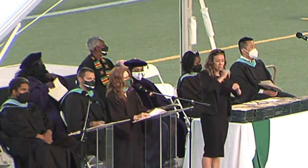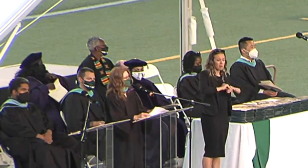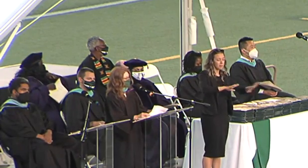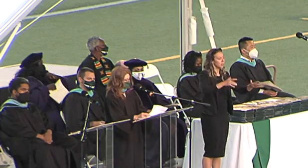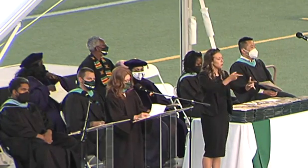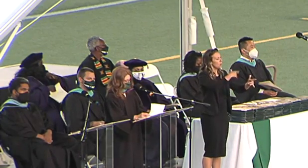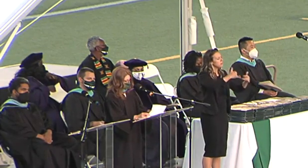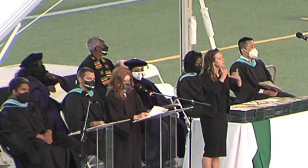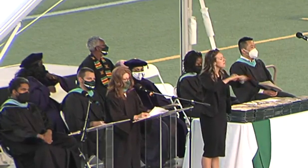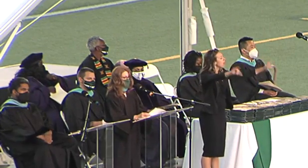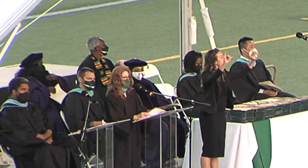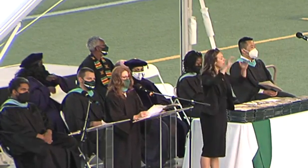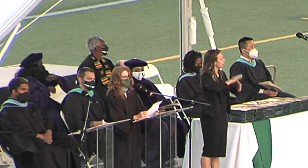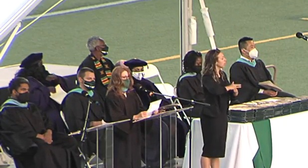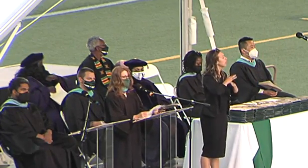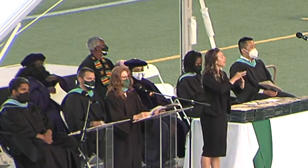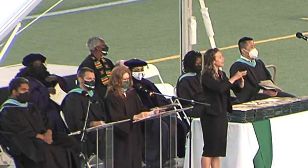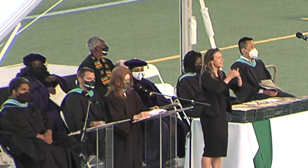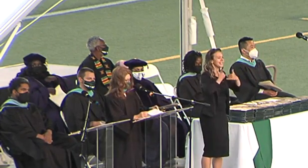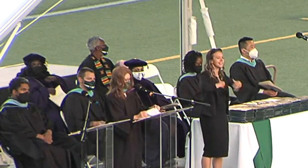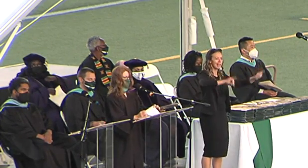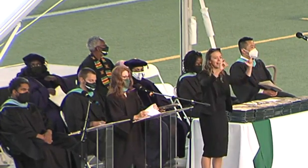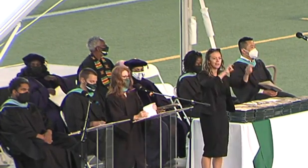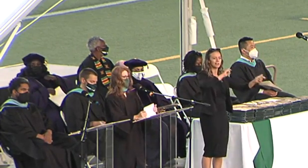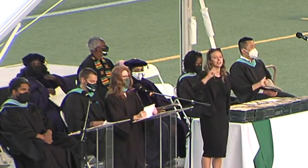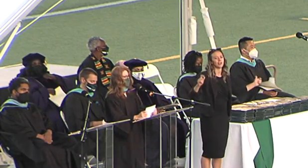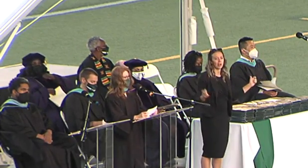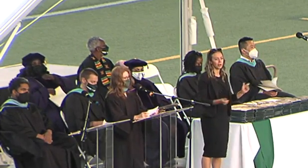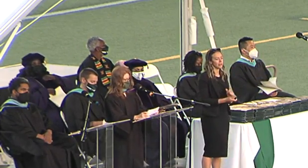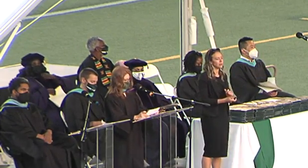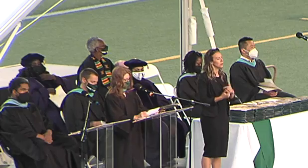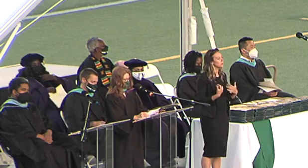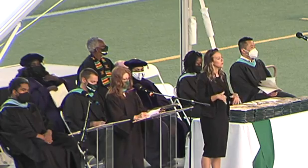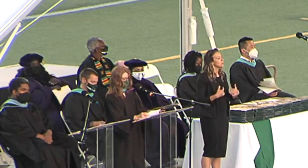Quakers I am inspired by your advocacy.